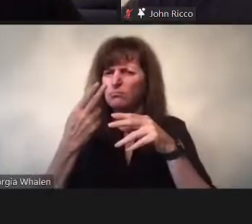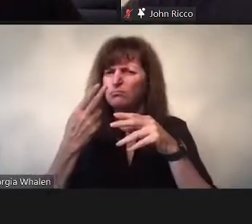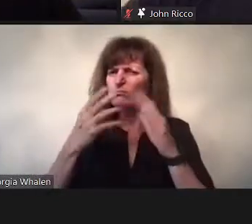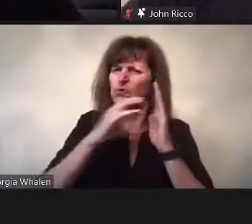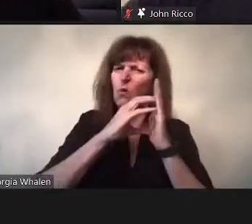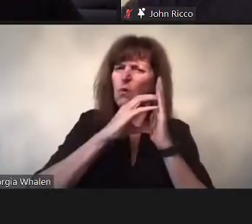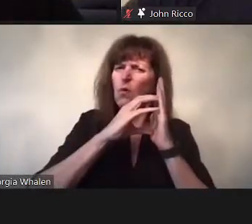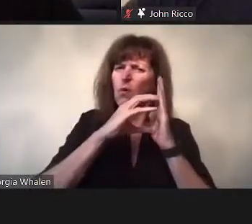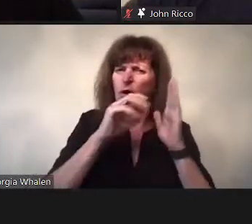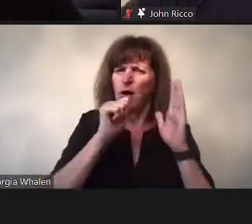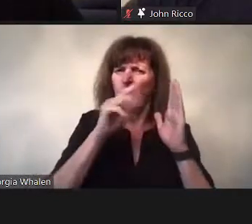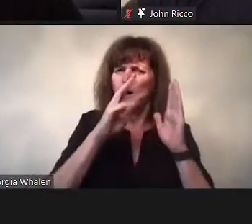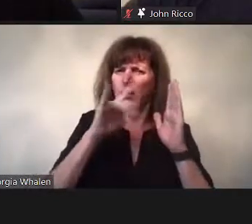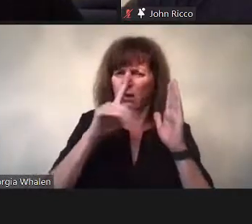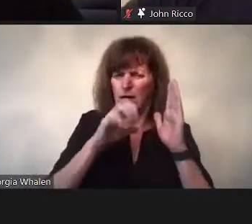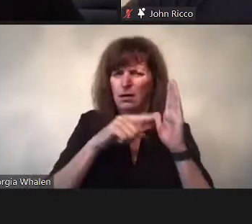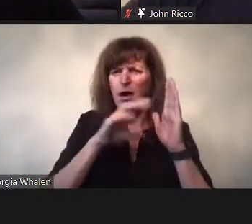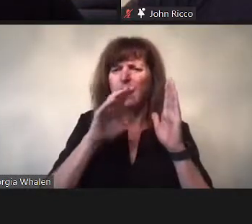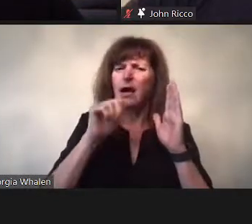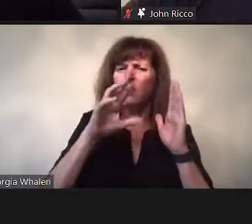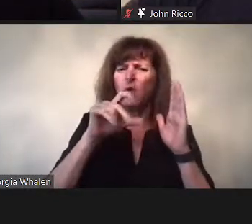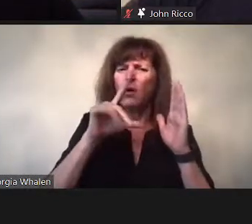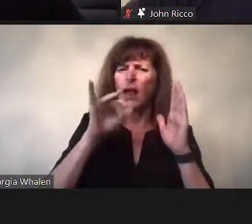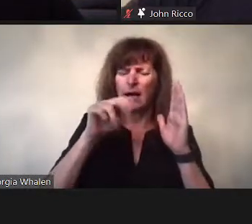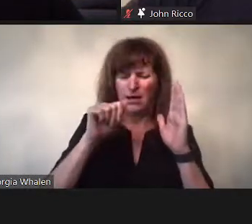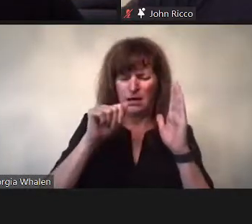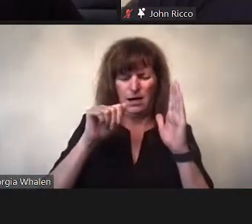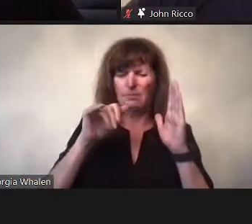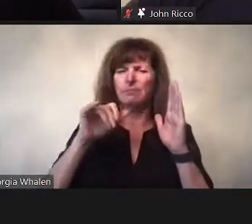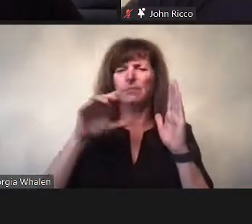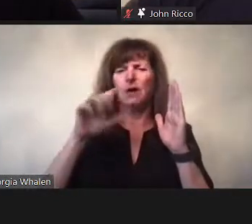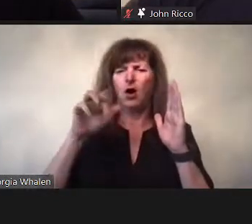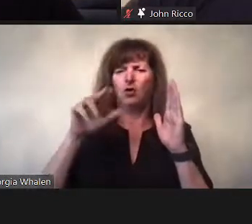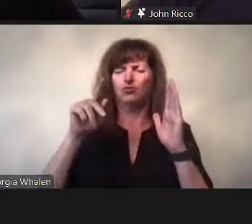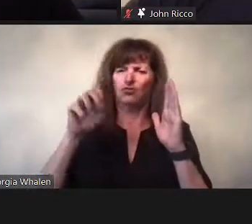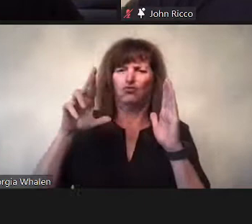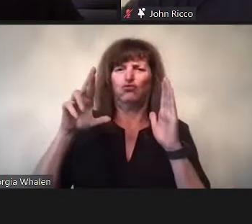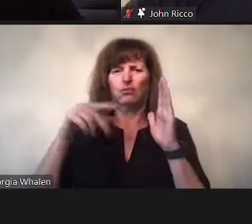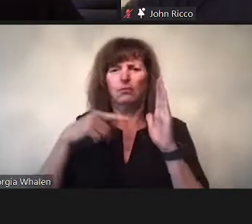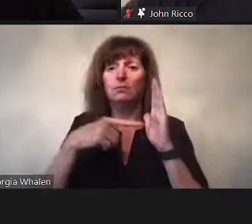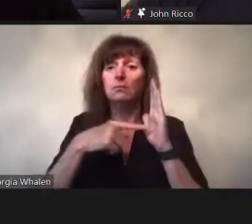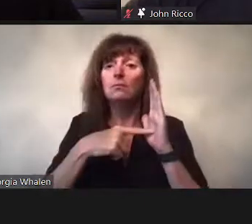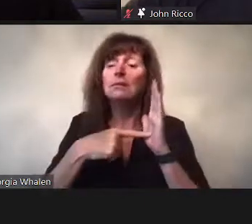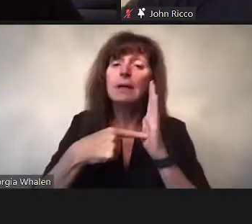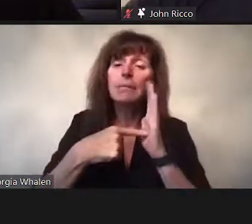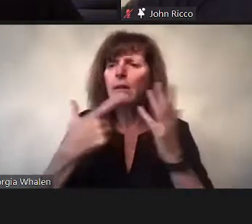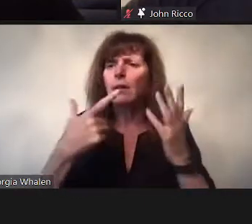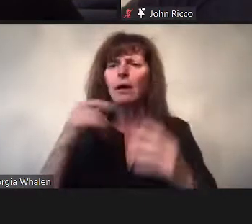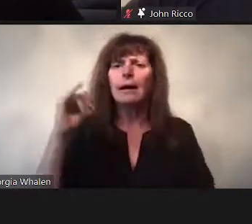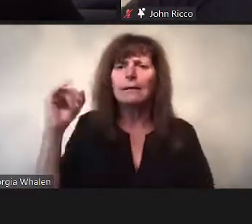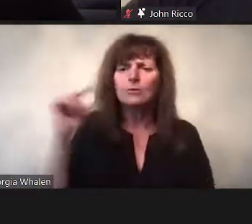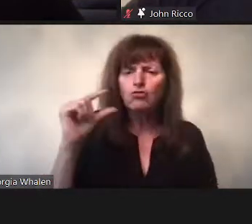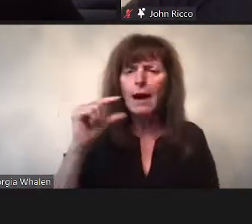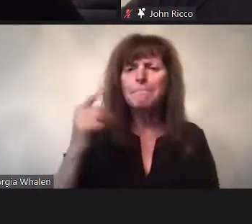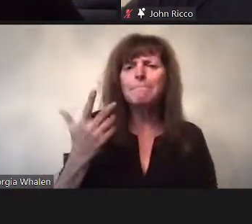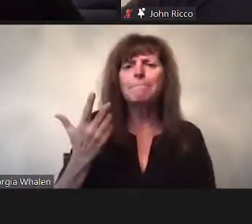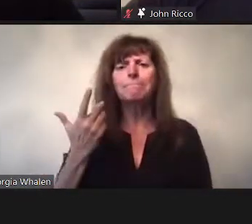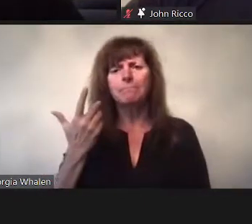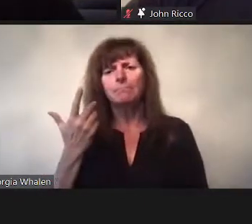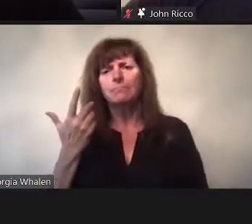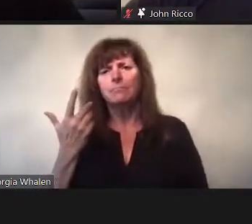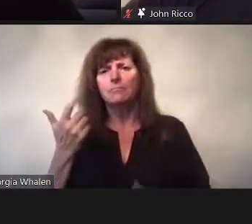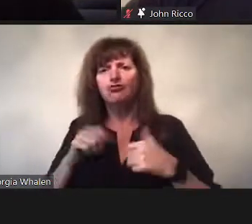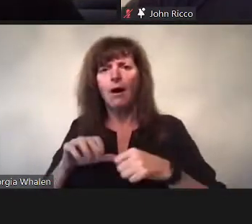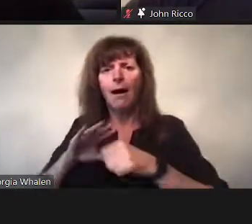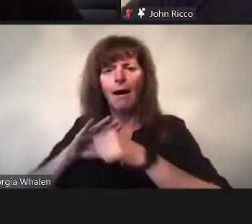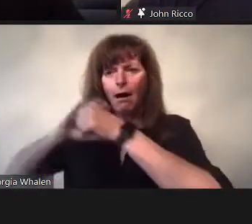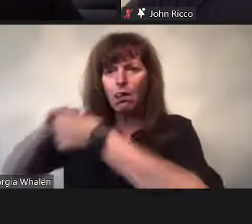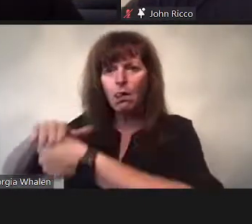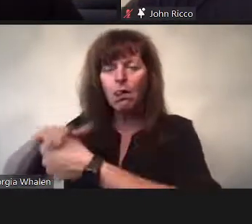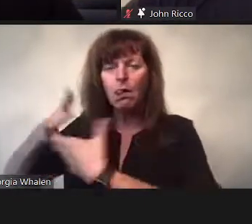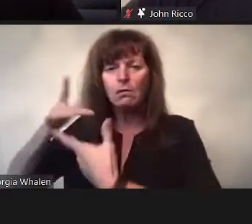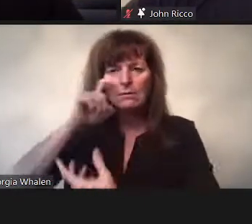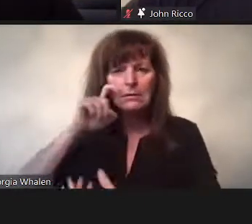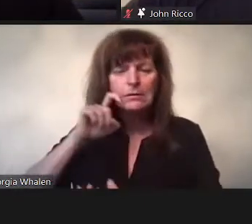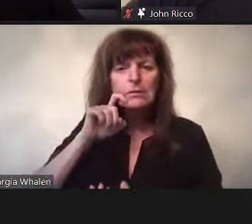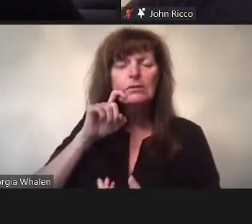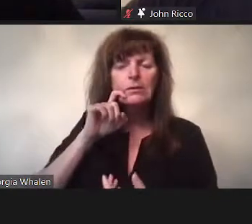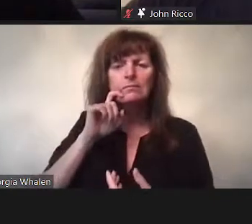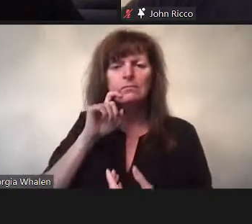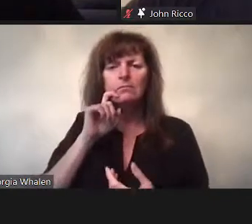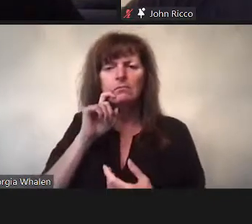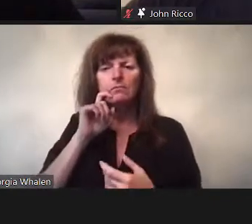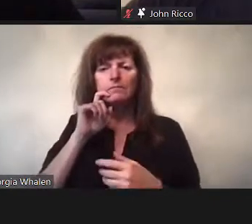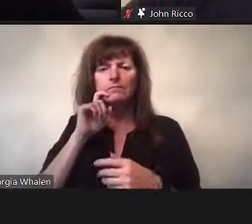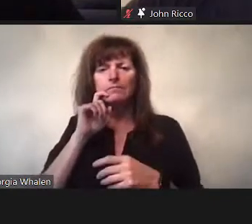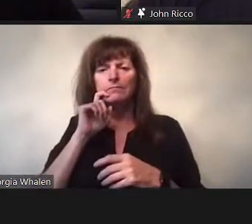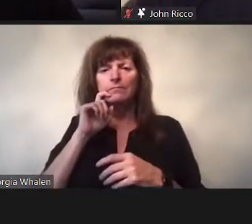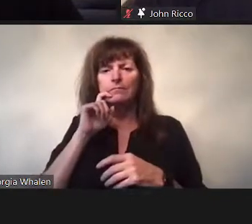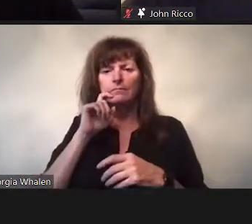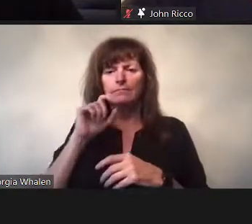The platform hadn’t been promoting adult content; it was promoting celebrity users